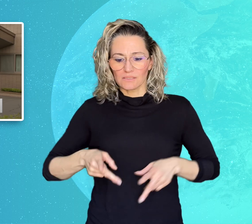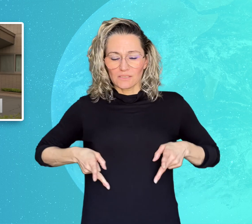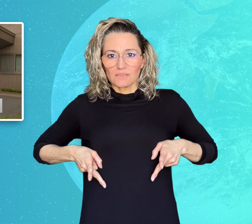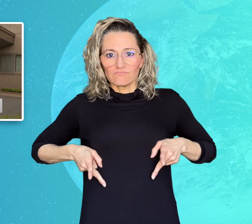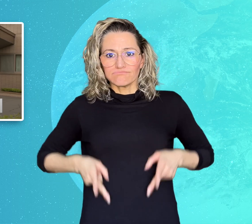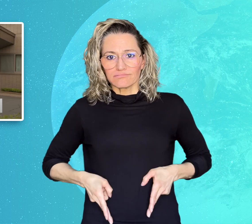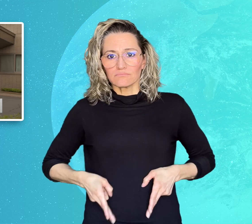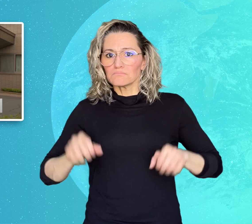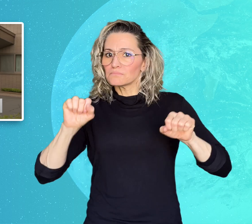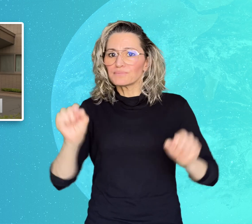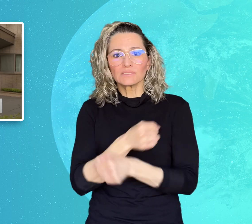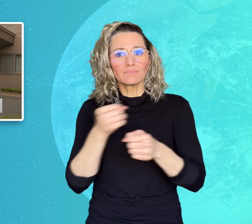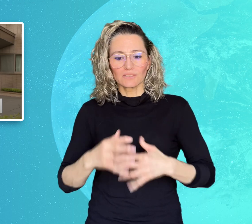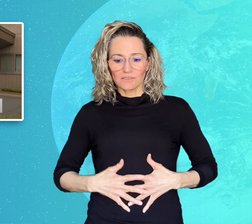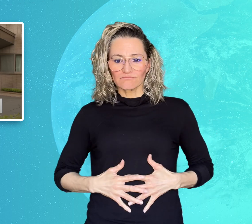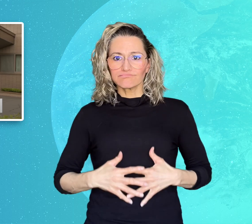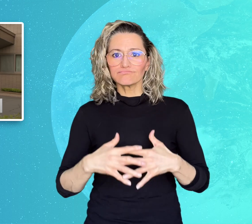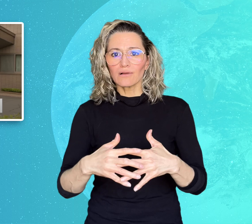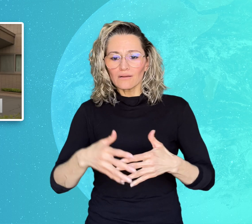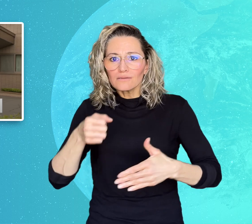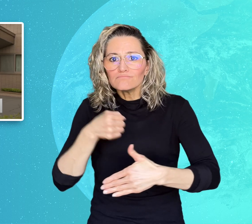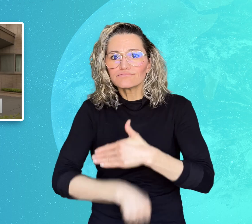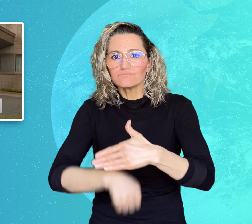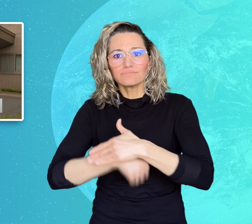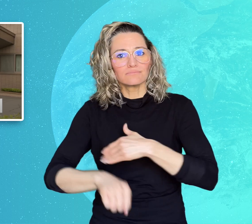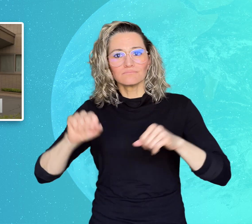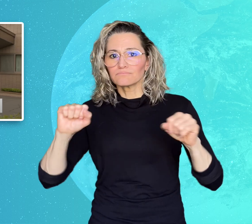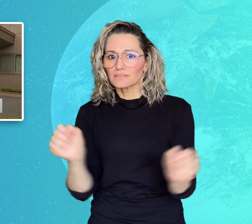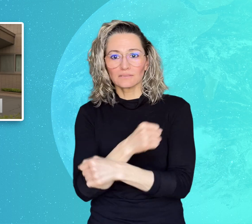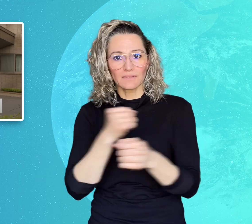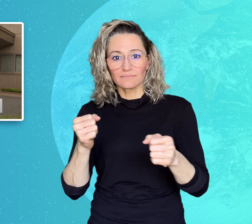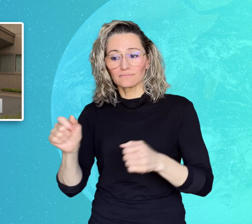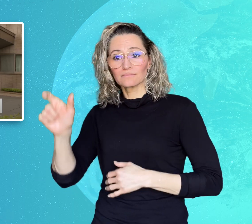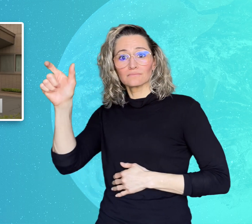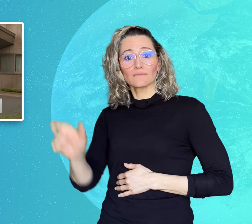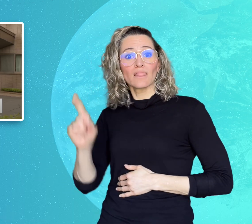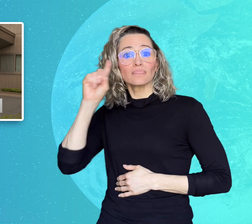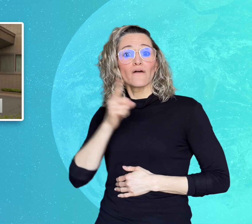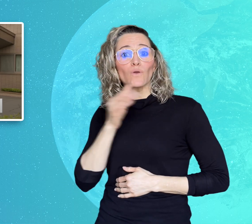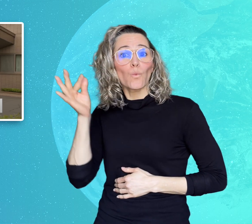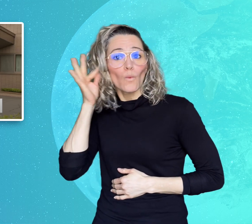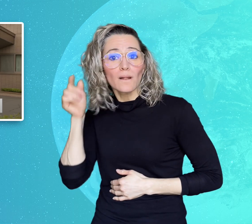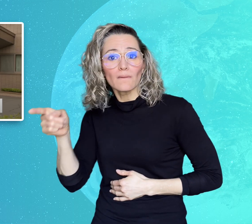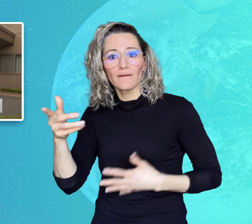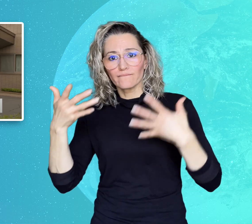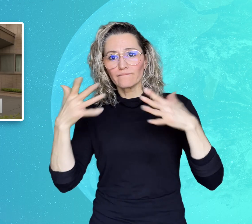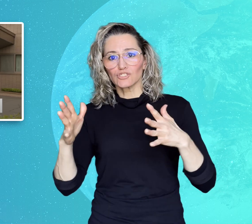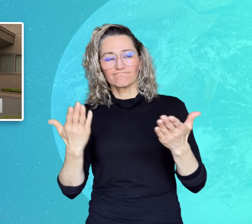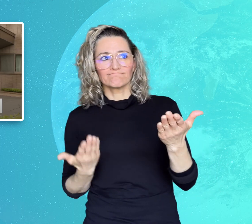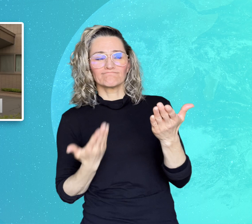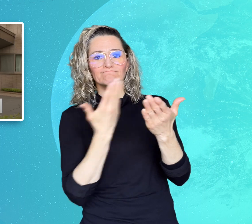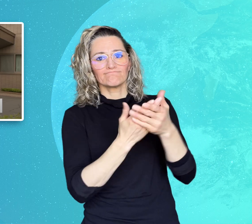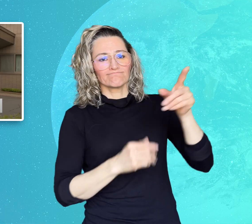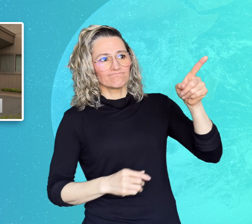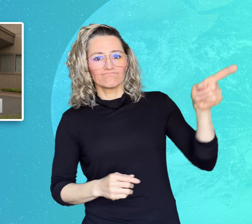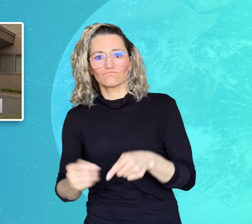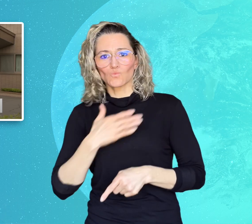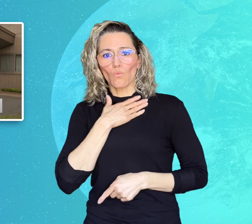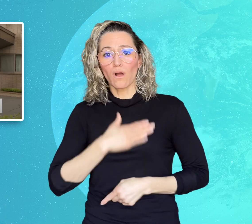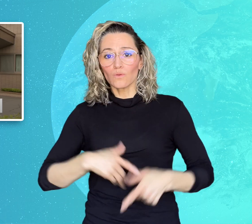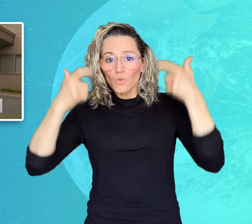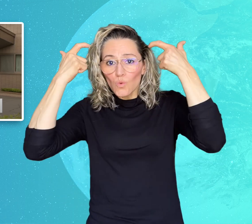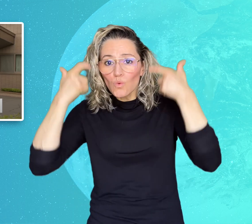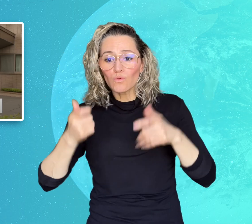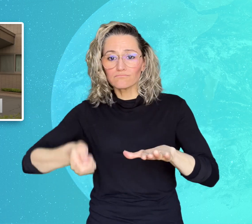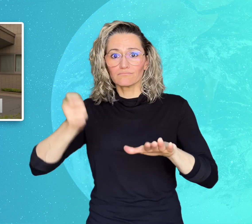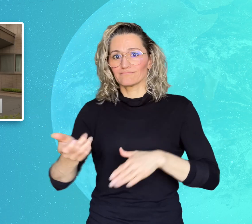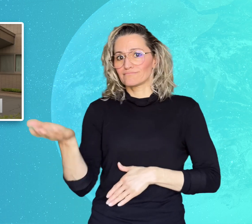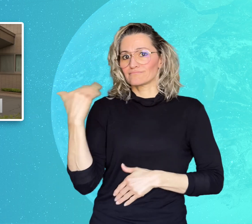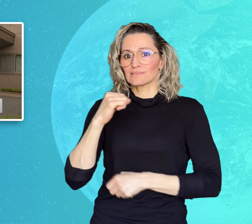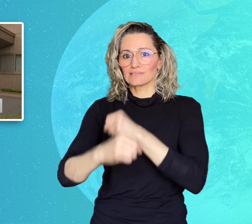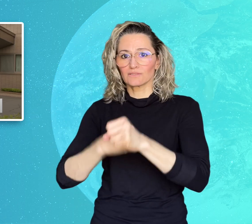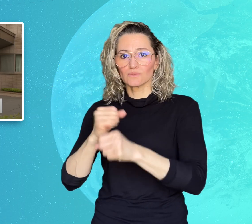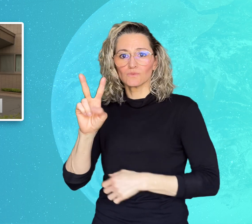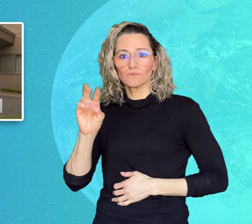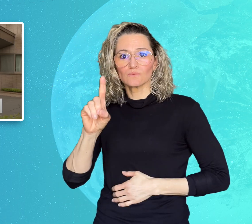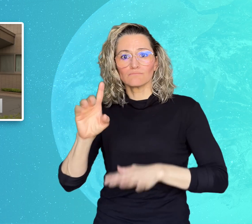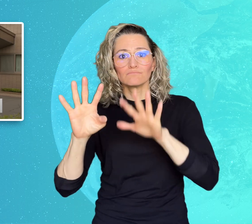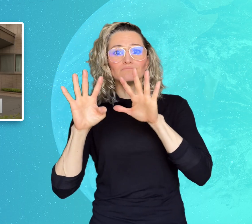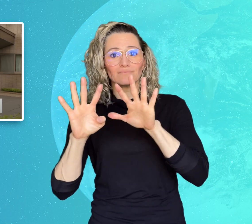protection law. The court found the 1948 law unconstitutional